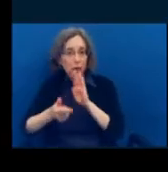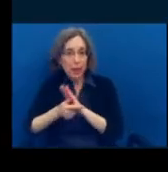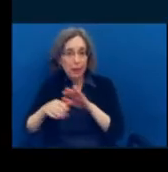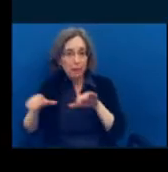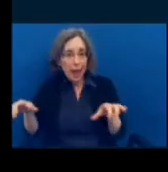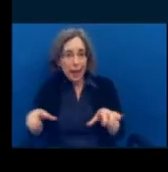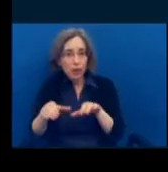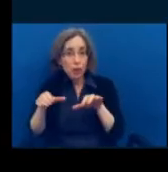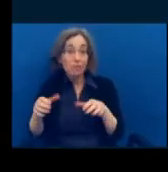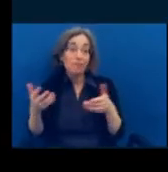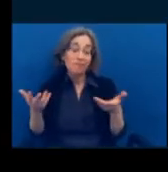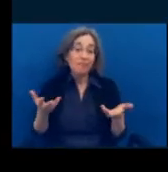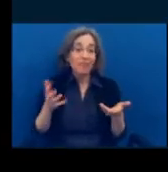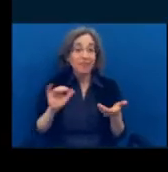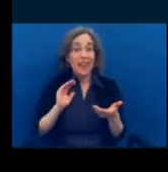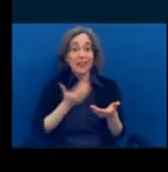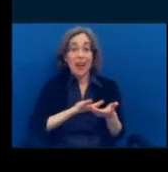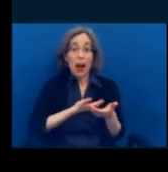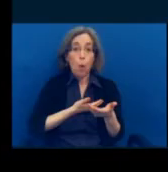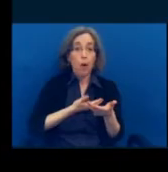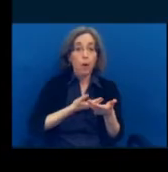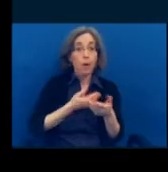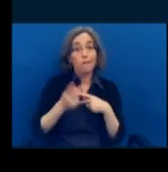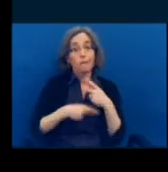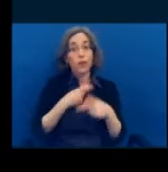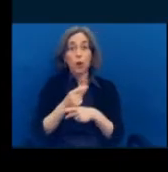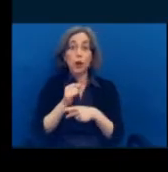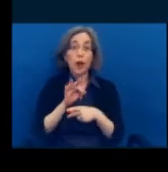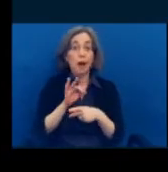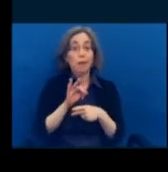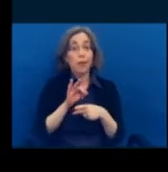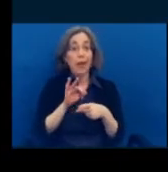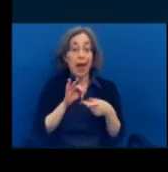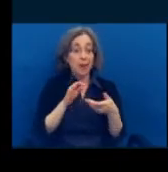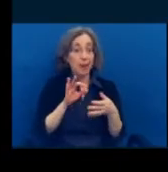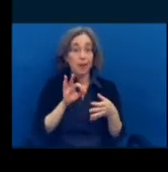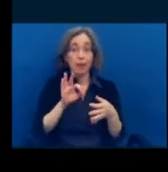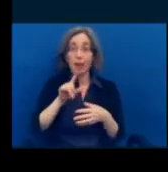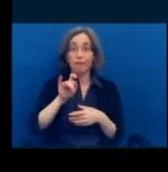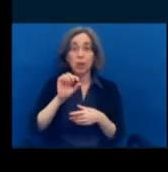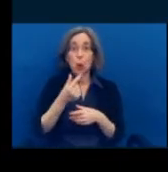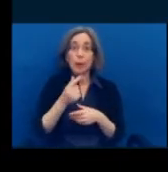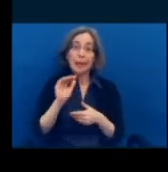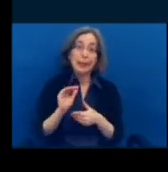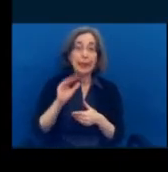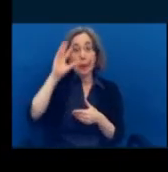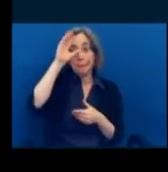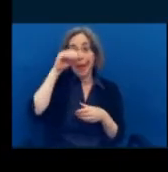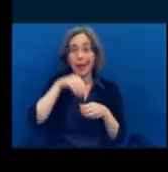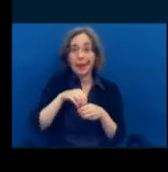CONTRIBUTION, FOR THE LITTLE MAN IN THE UTERROUS, TO QUOTE [INDISCERNIBLE], SUCH VISUALS